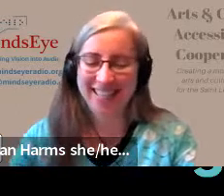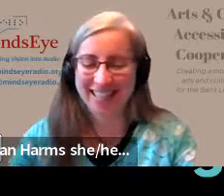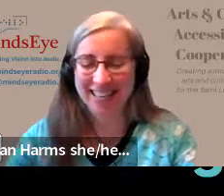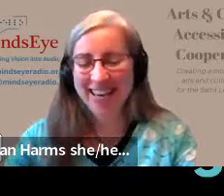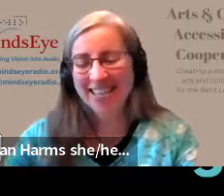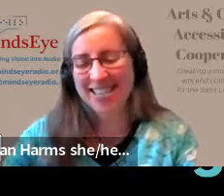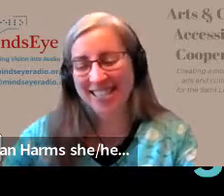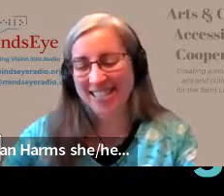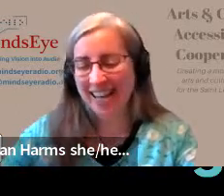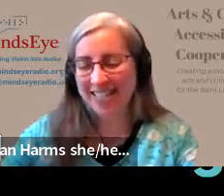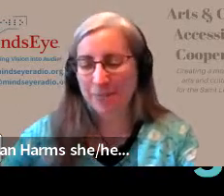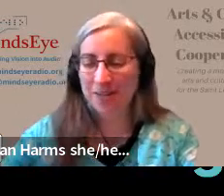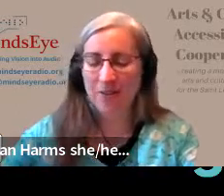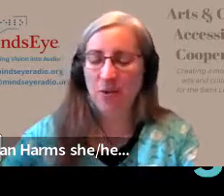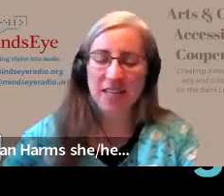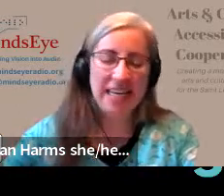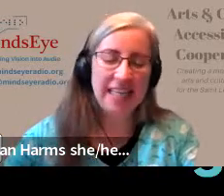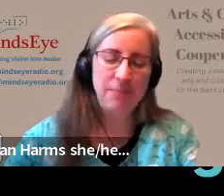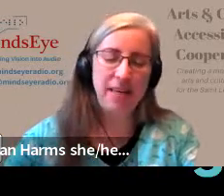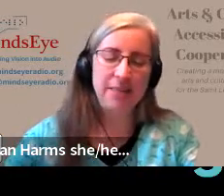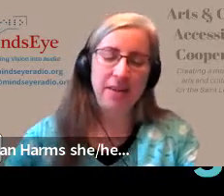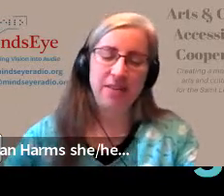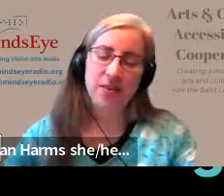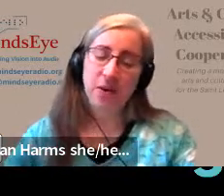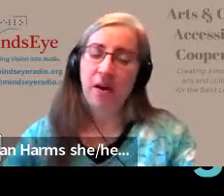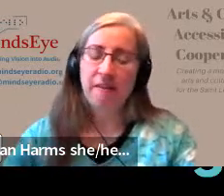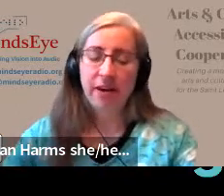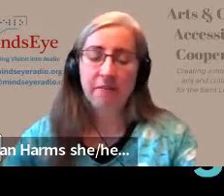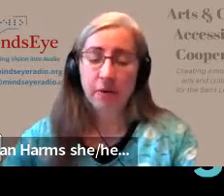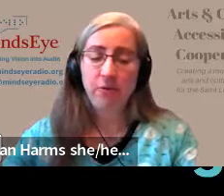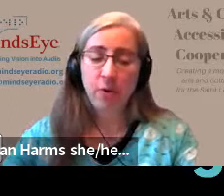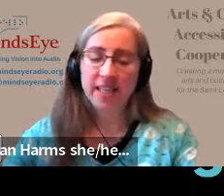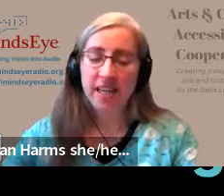She coordinates the piece and is focused on the